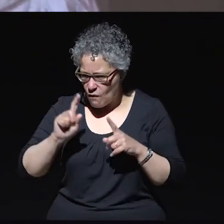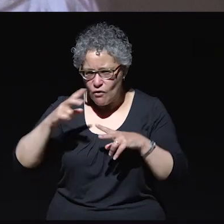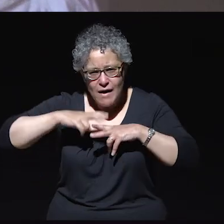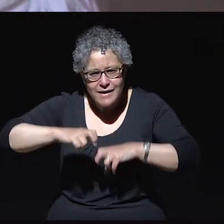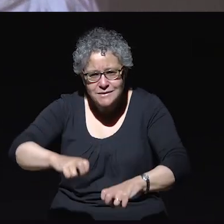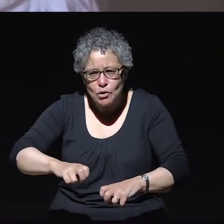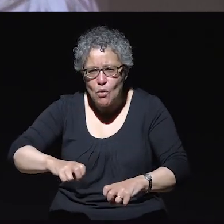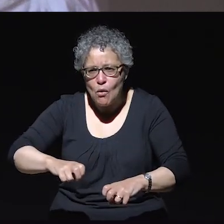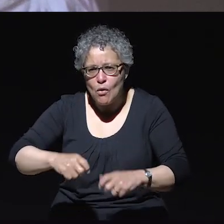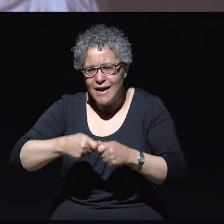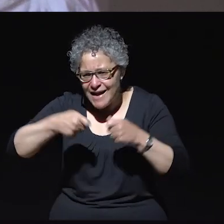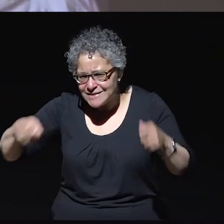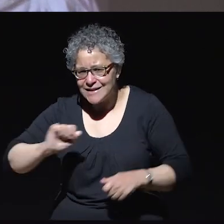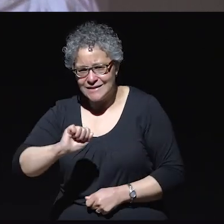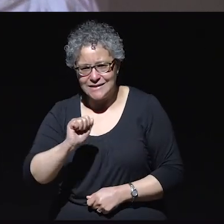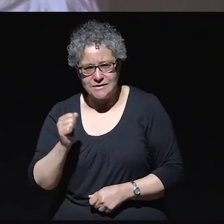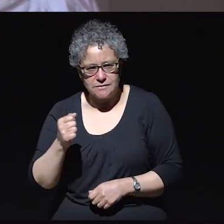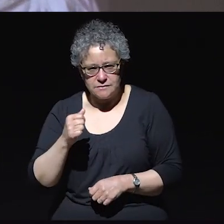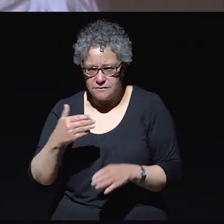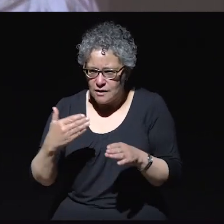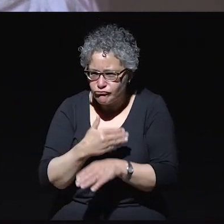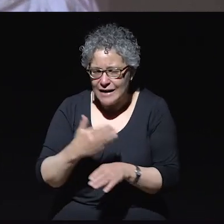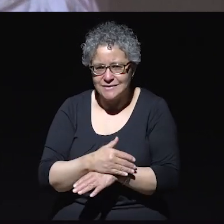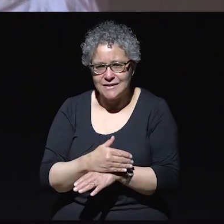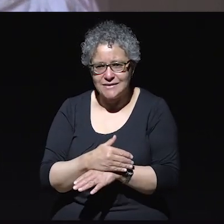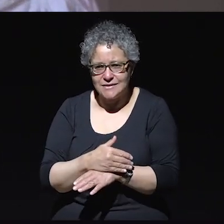and extend his artistic practice, revving up, as it were,